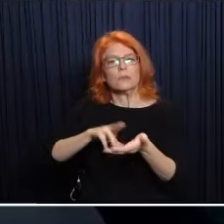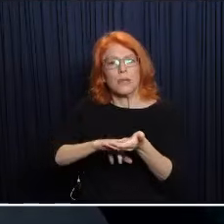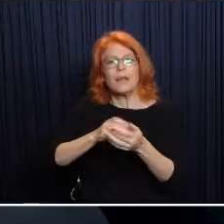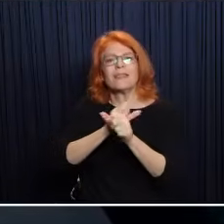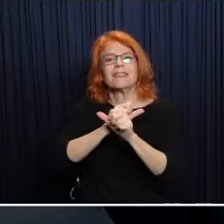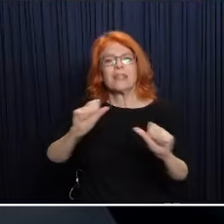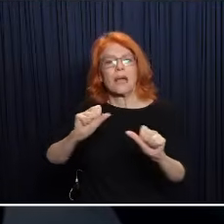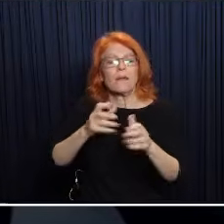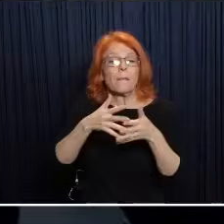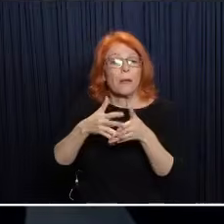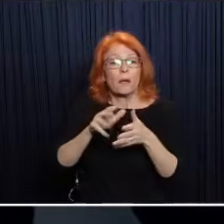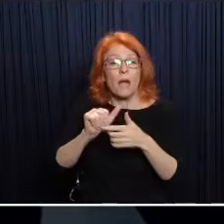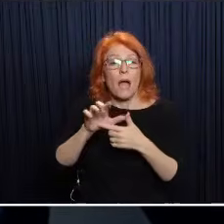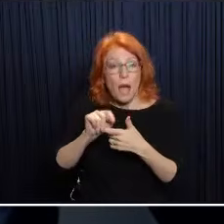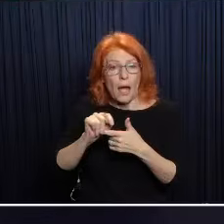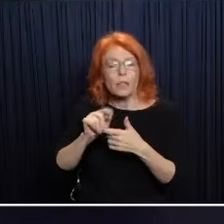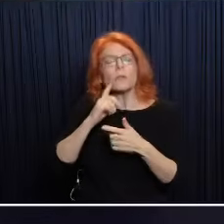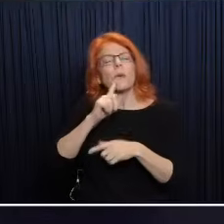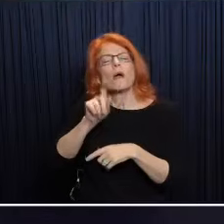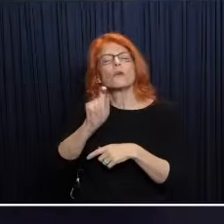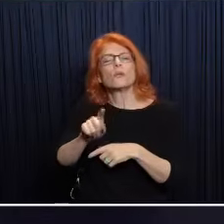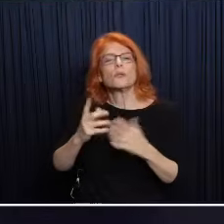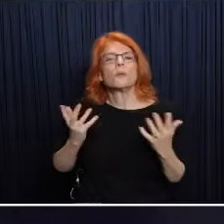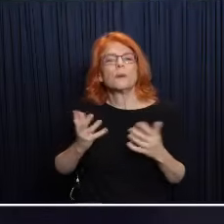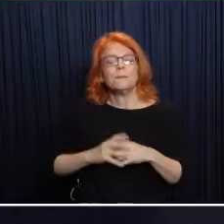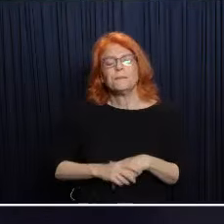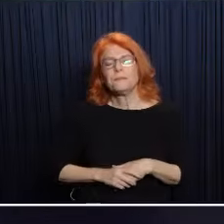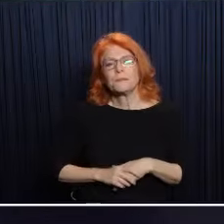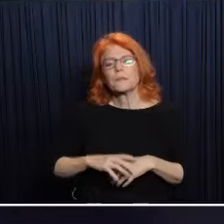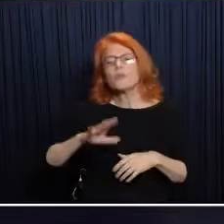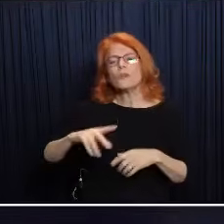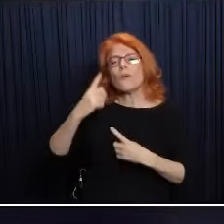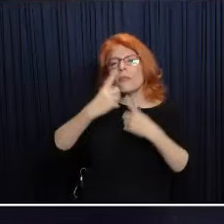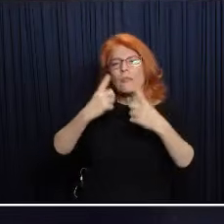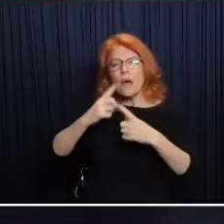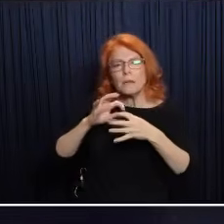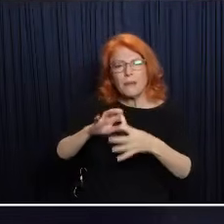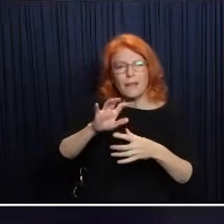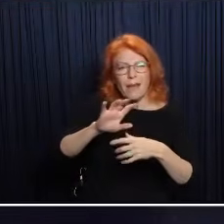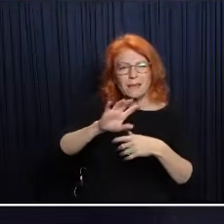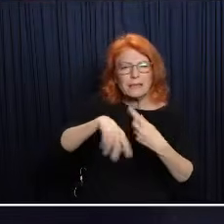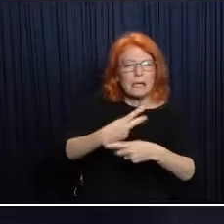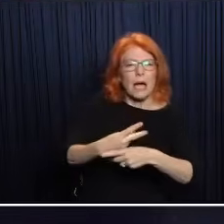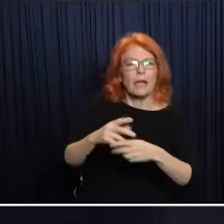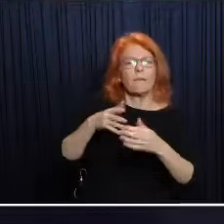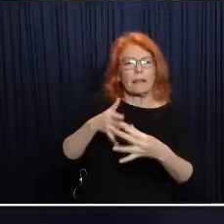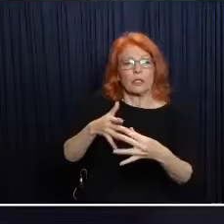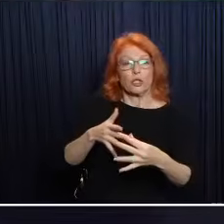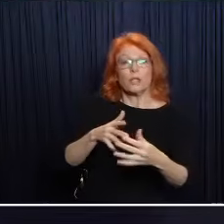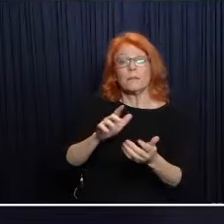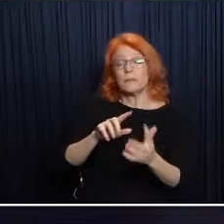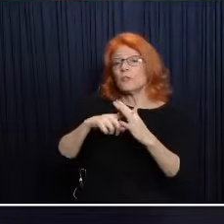TRUMP TODAY DECIDING NOT TO SIGN IT UNTIL CONGRESS WILL SIGN THE SAVE AMERICA ACT.